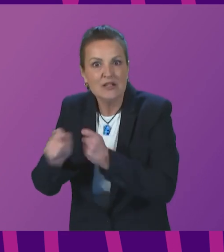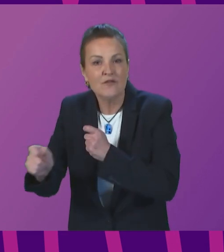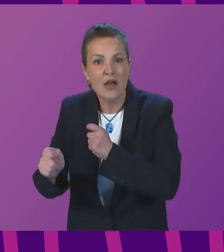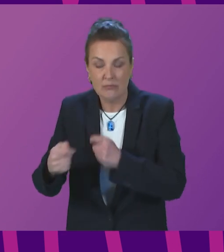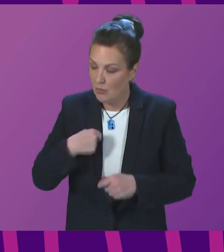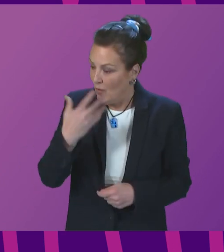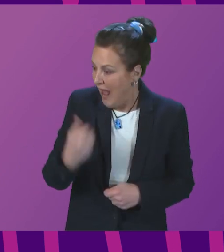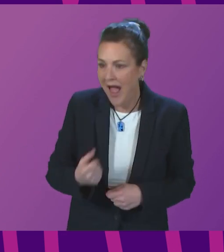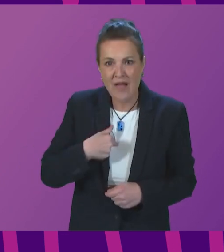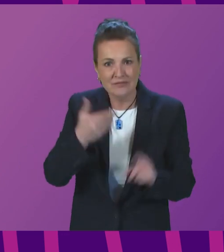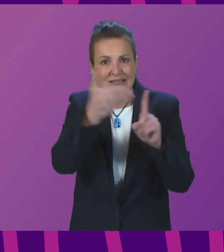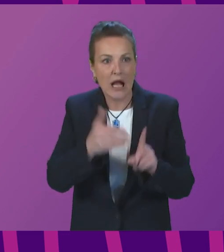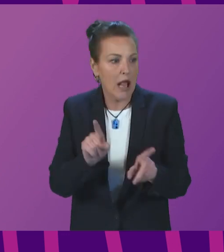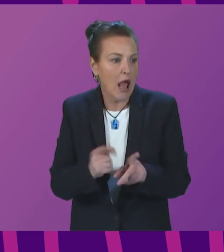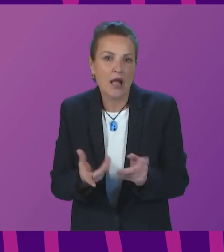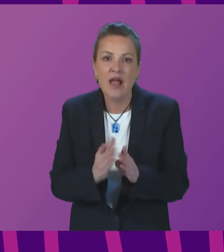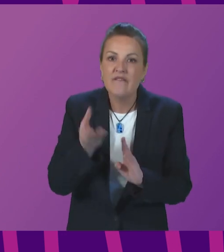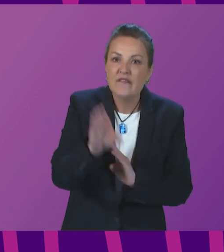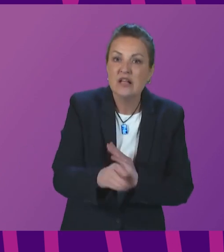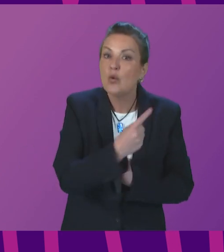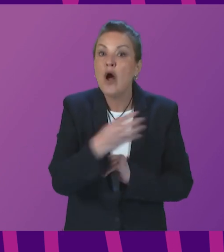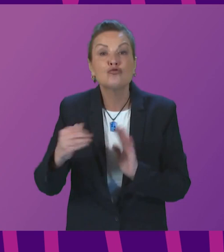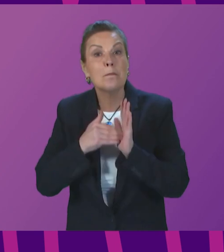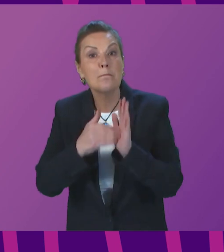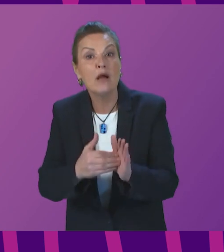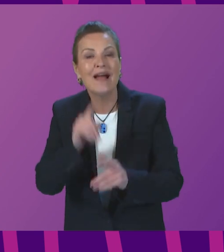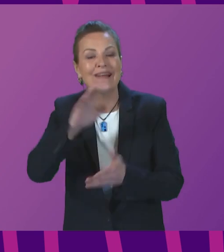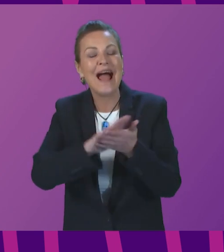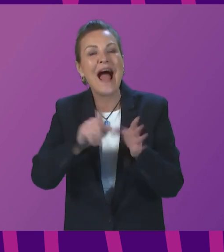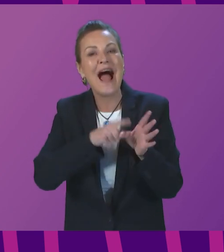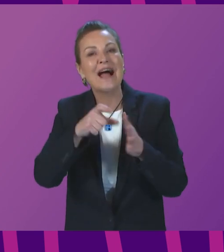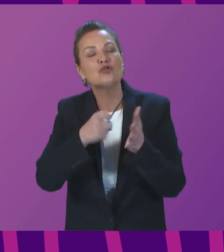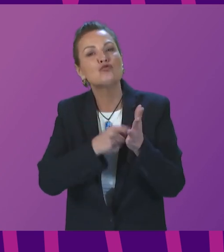They include, for example, investing £100 million in the hydrogen sector and boosting